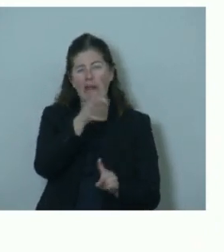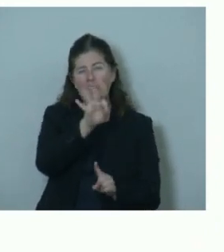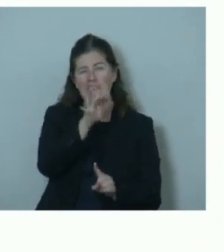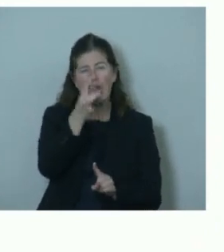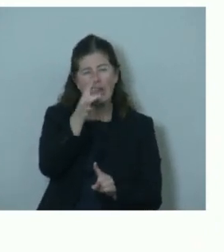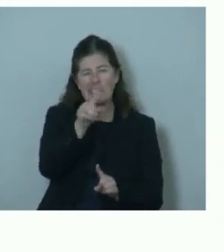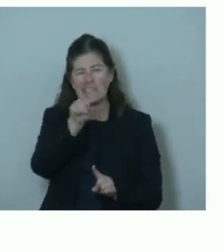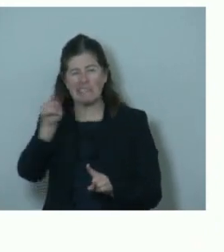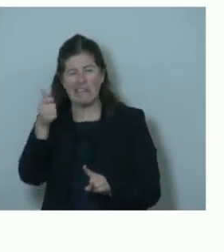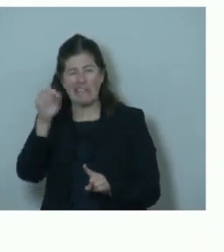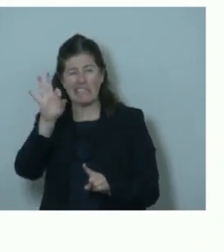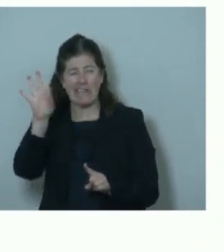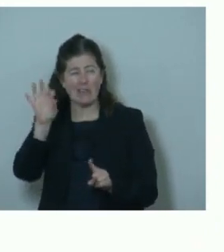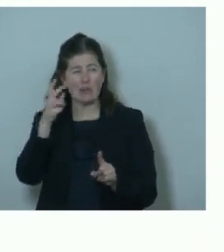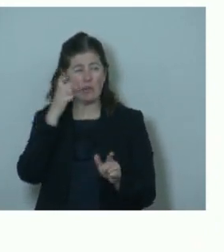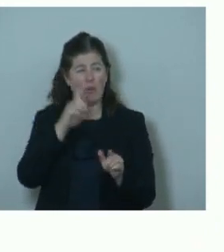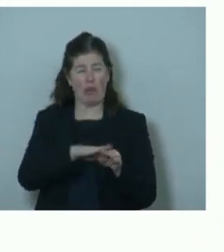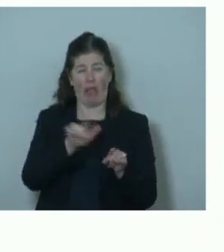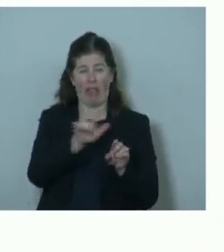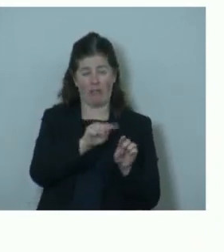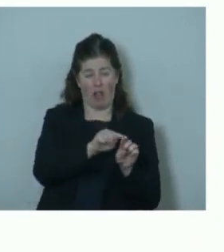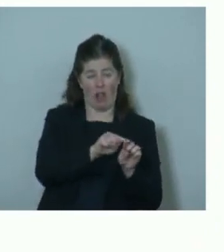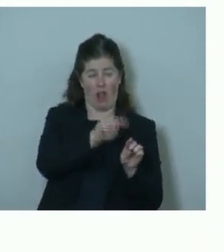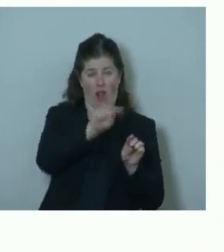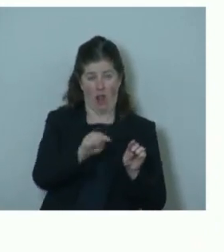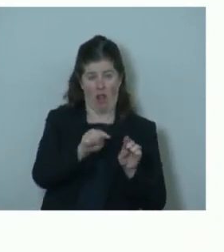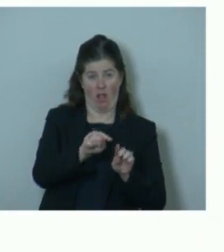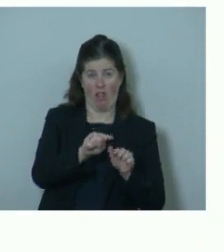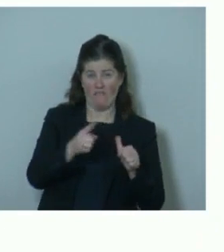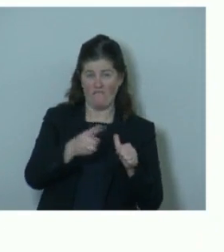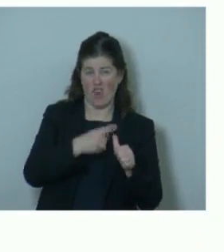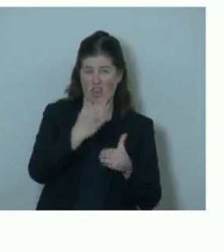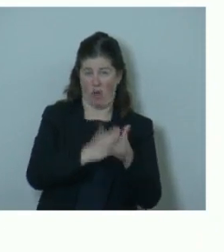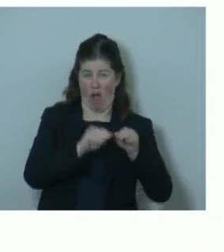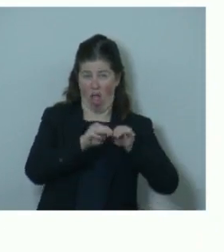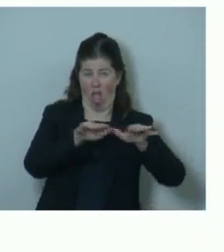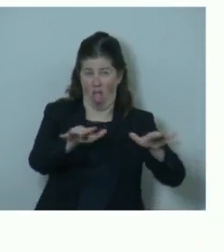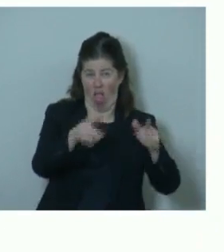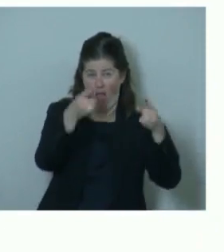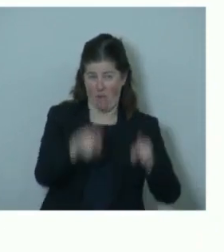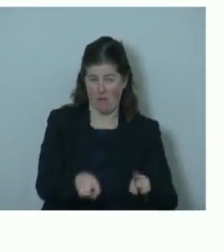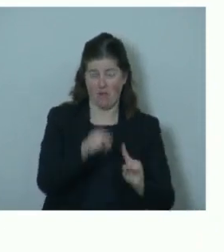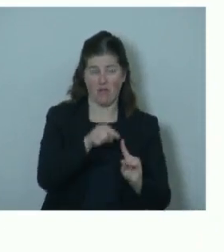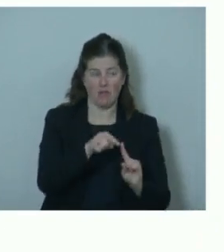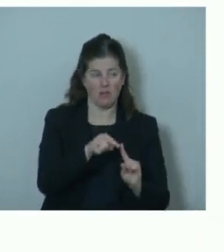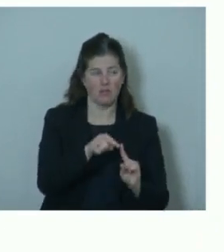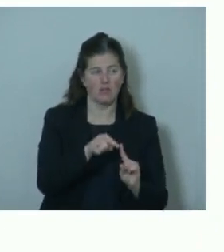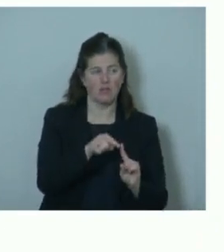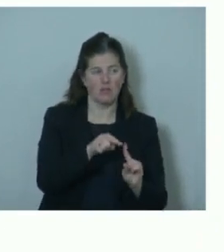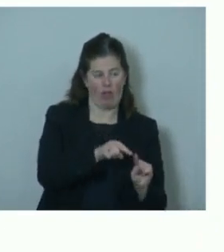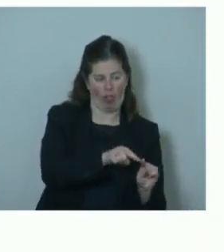ON THE LEFT IS A GRAPH GOING BACK 102 YEARS. THE SPANISH FLU.